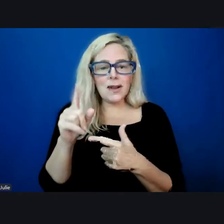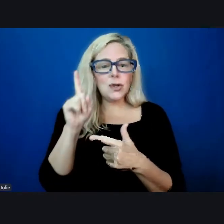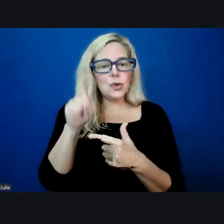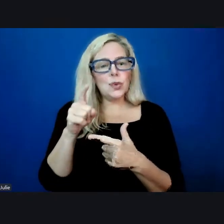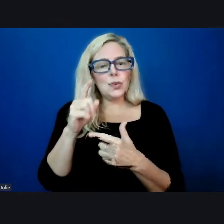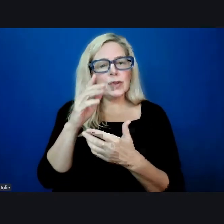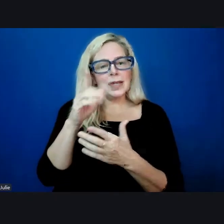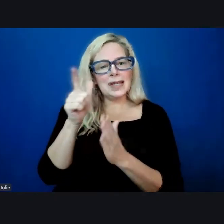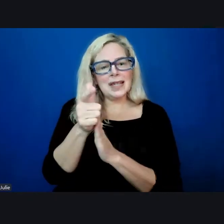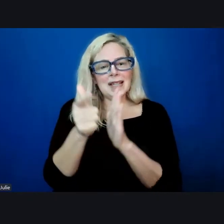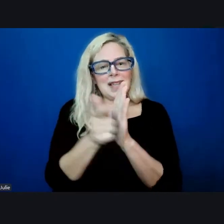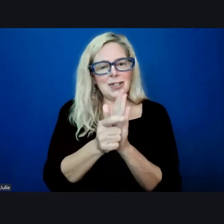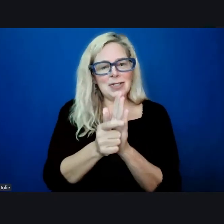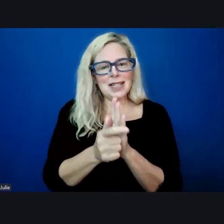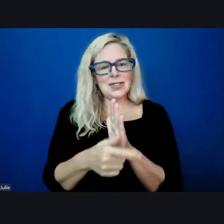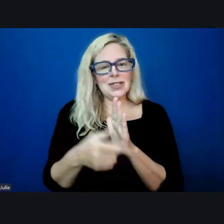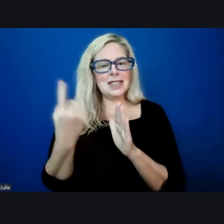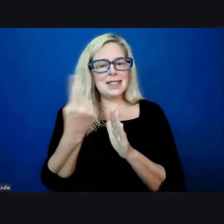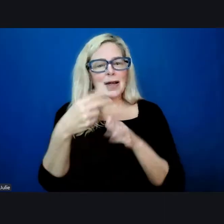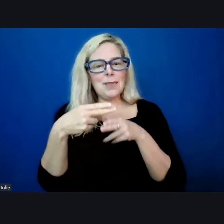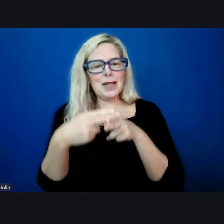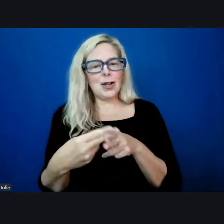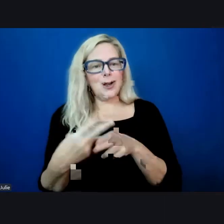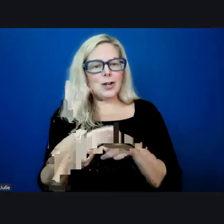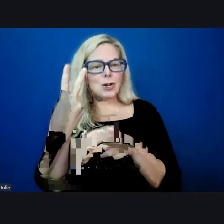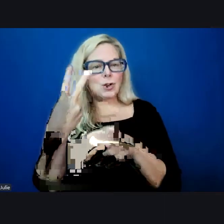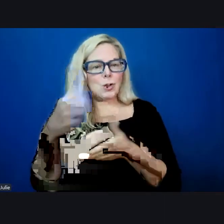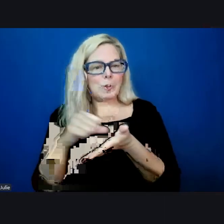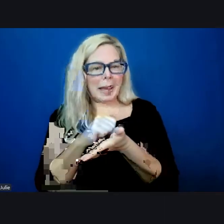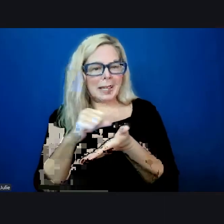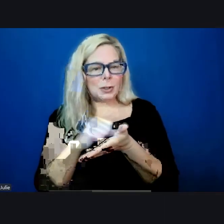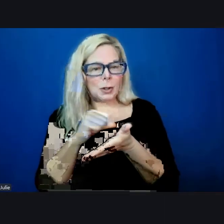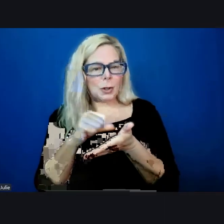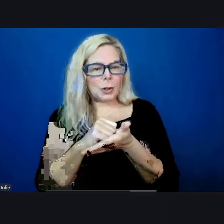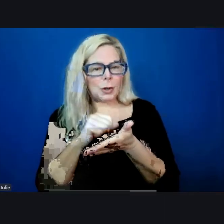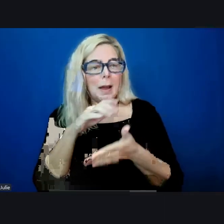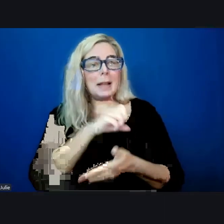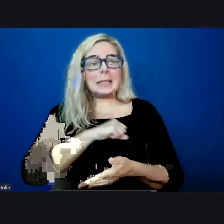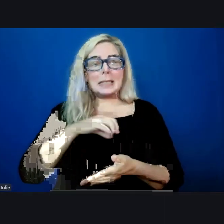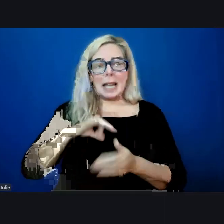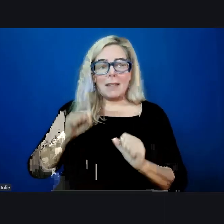called a two-pager, which staffers will help you write. And that is your calling card for your